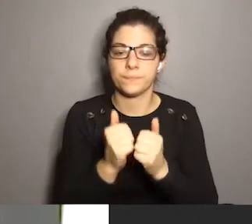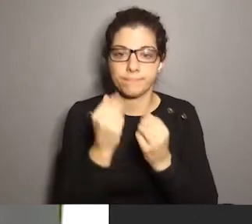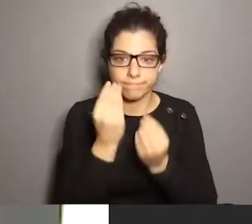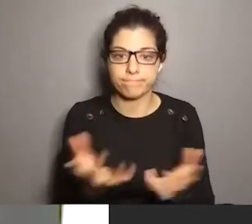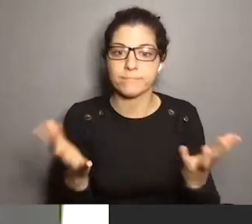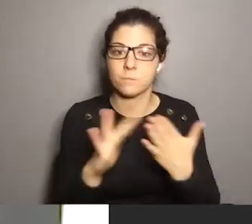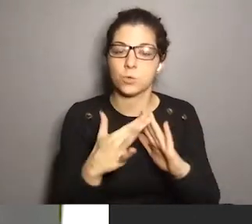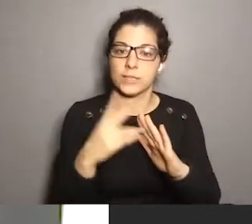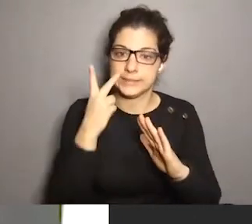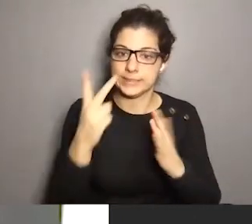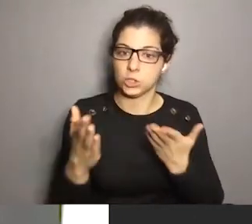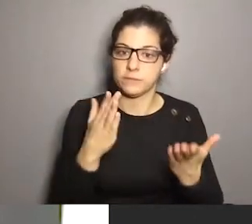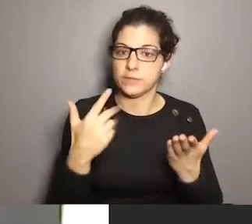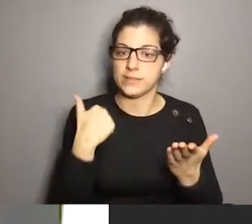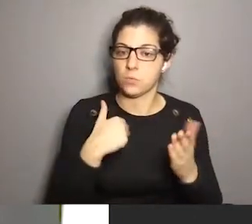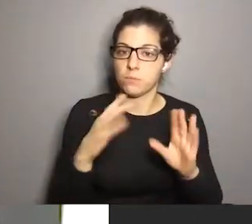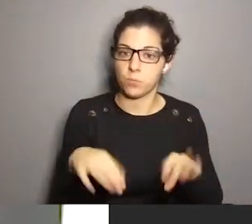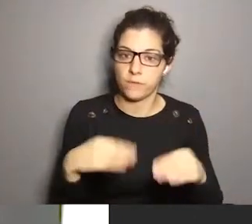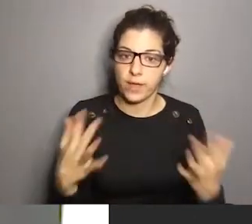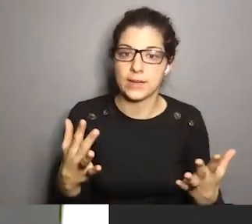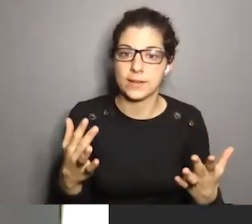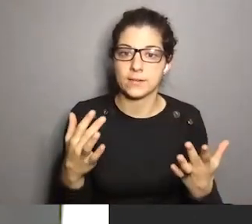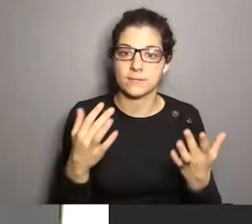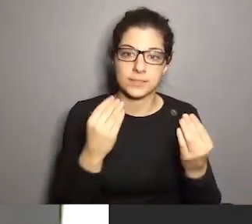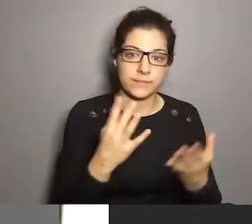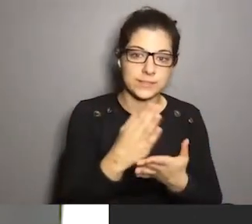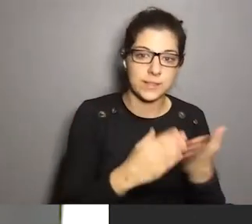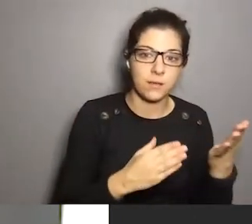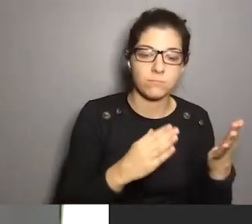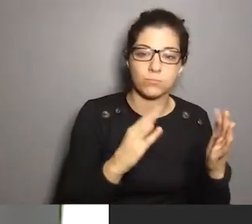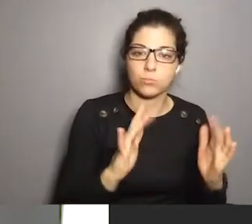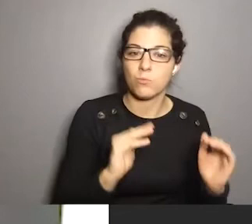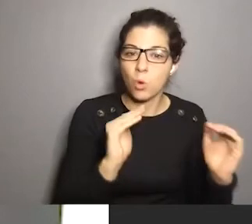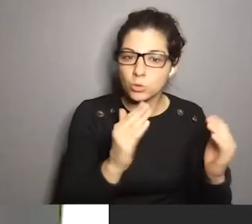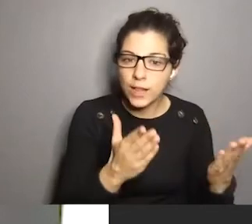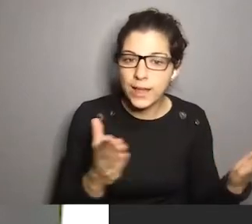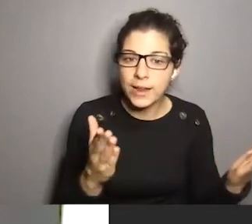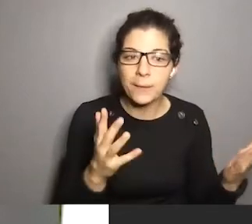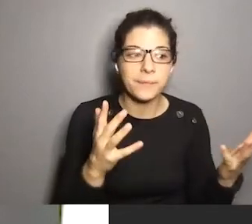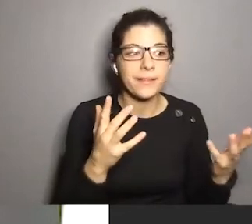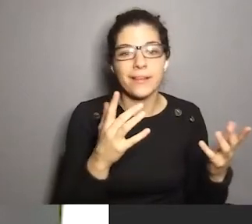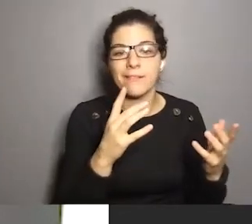the services that we are providing, and, you know giving a couple little promotional items away and talking up our programs.